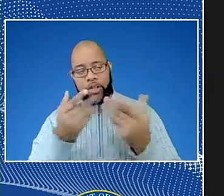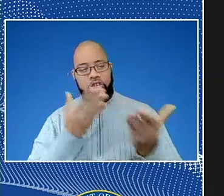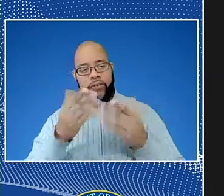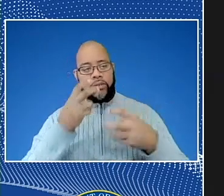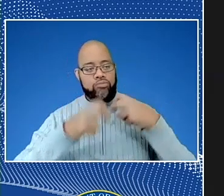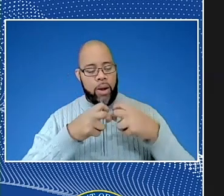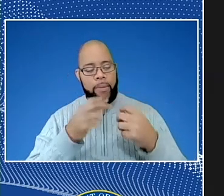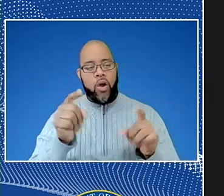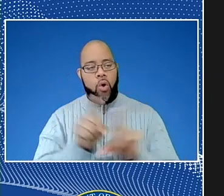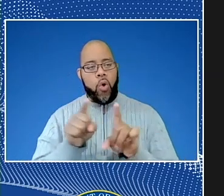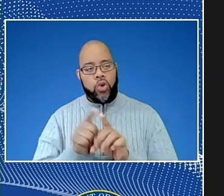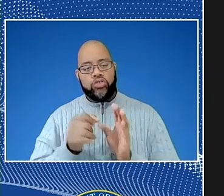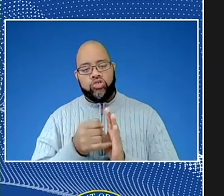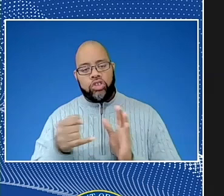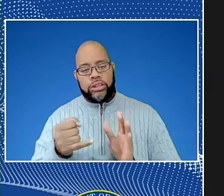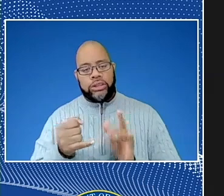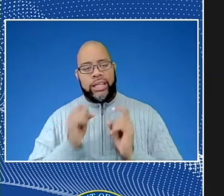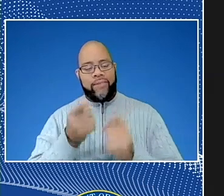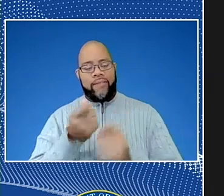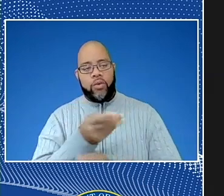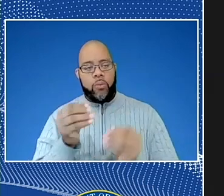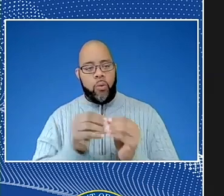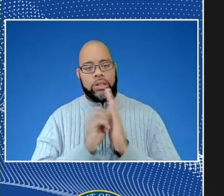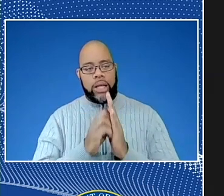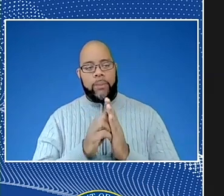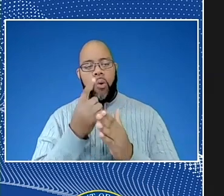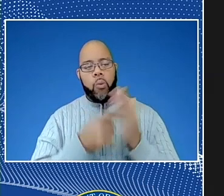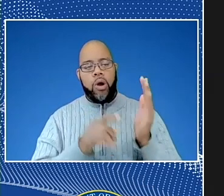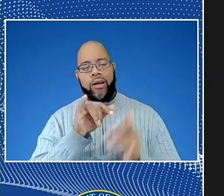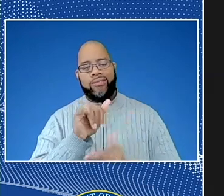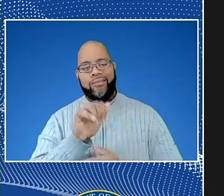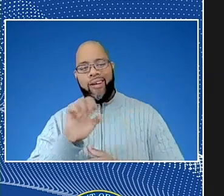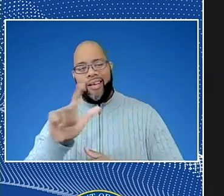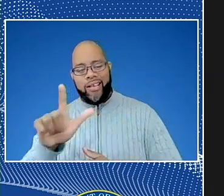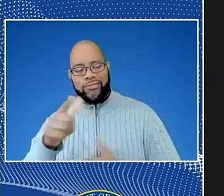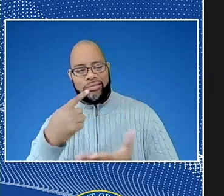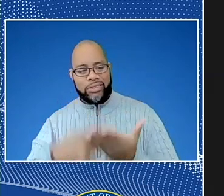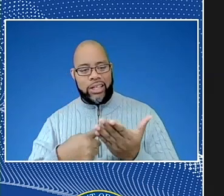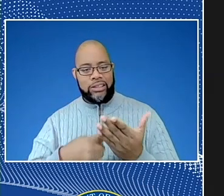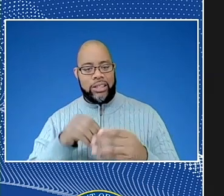just to give a couple more examples of what Yael was just discussing. You know, in my job, we often see